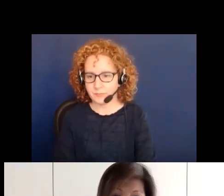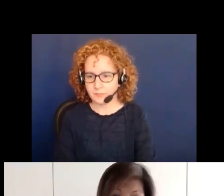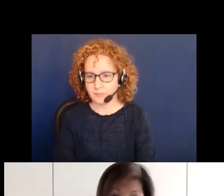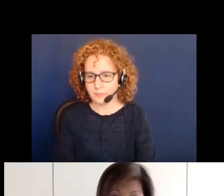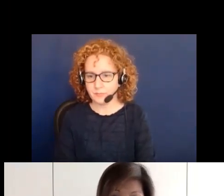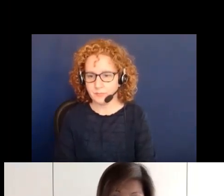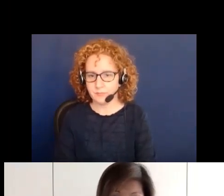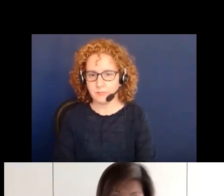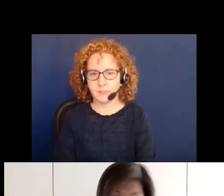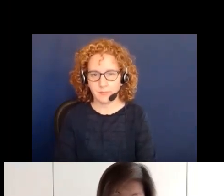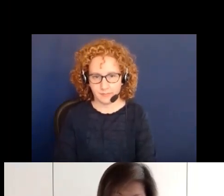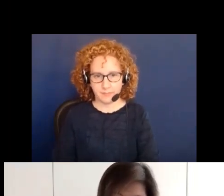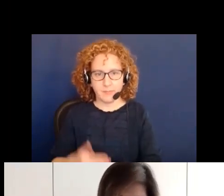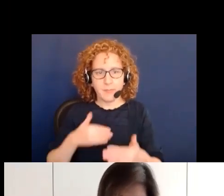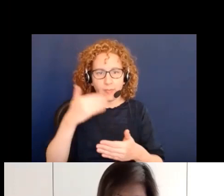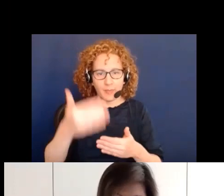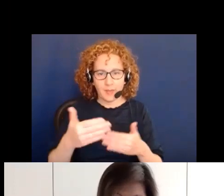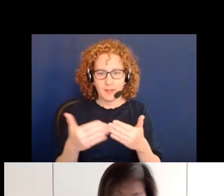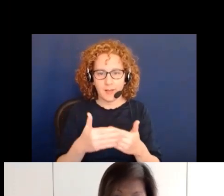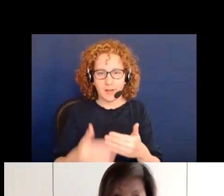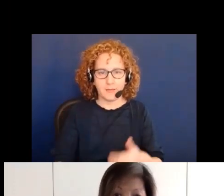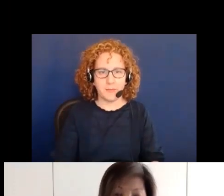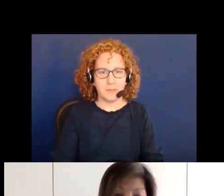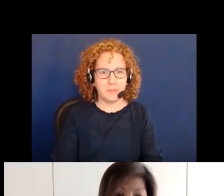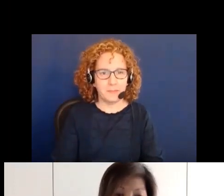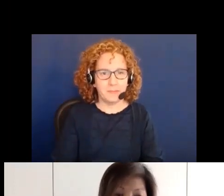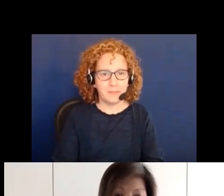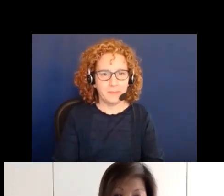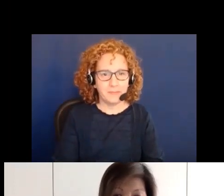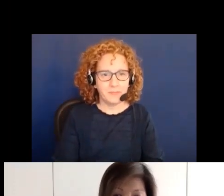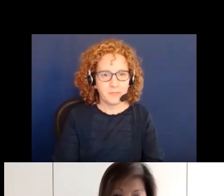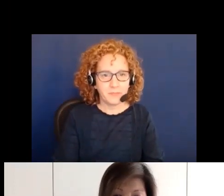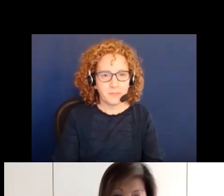next slide